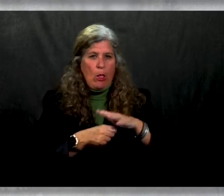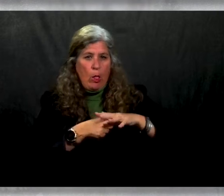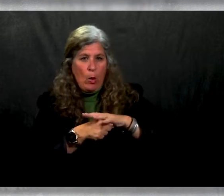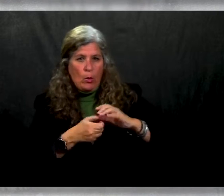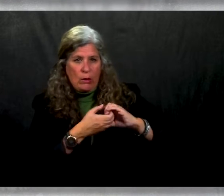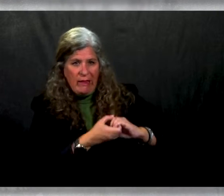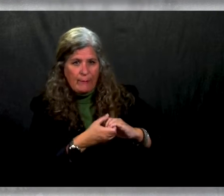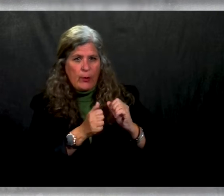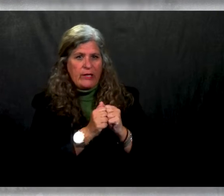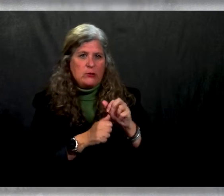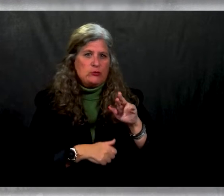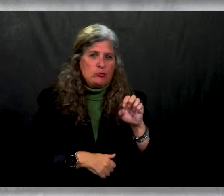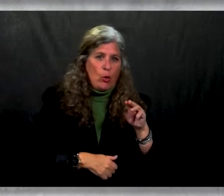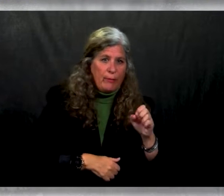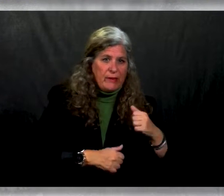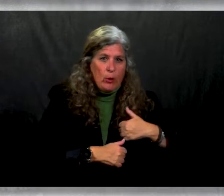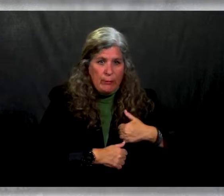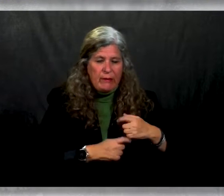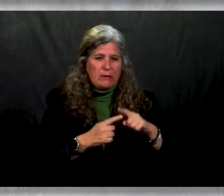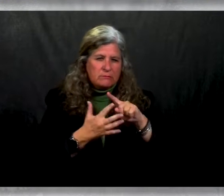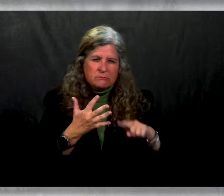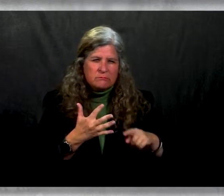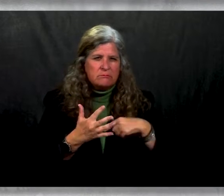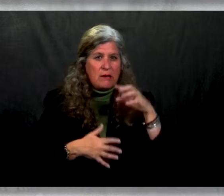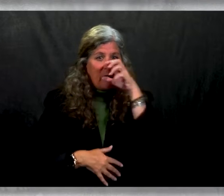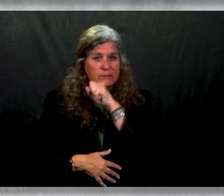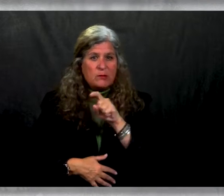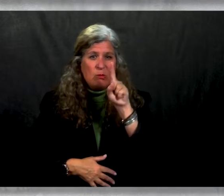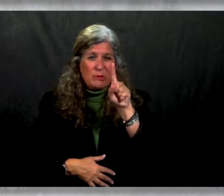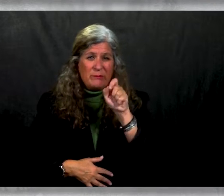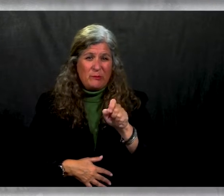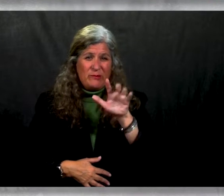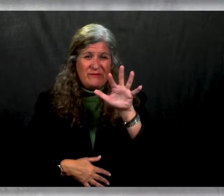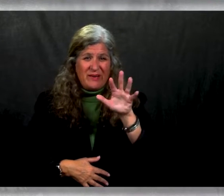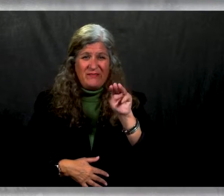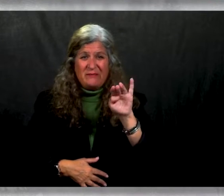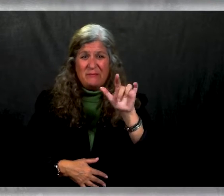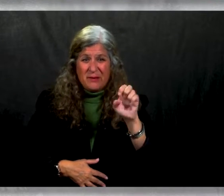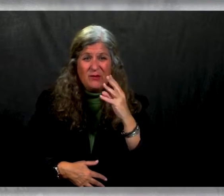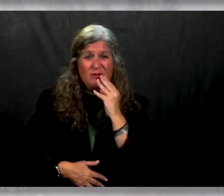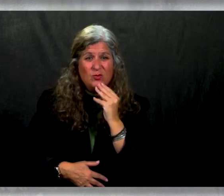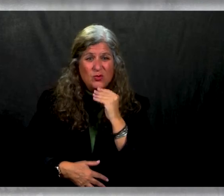It has estimated these groups murdered 1.5 million Jews in this first phase.